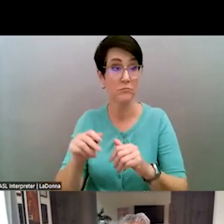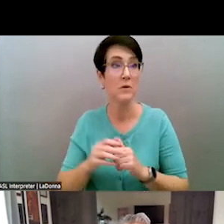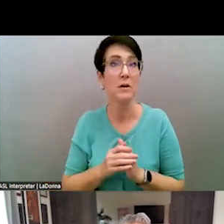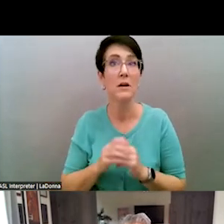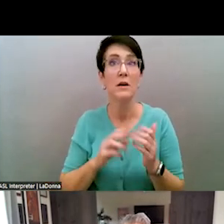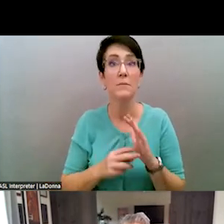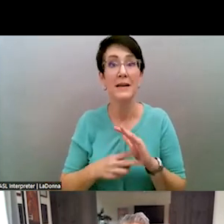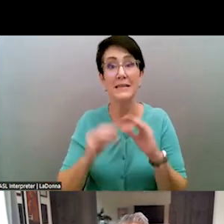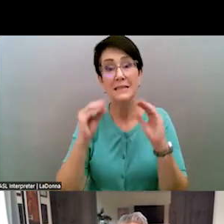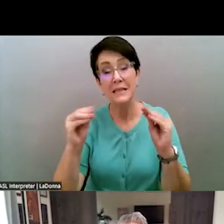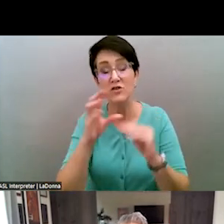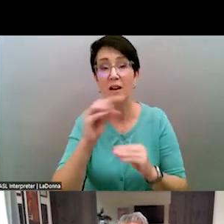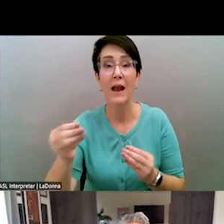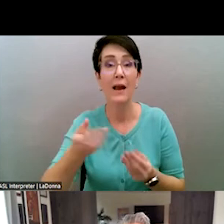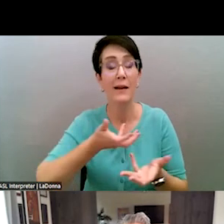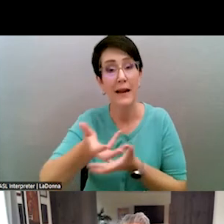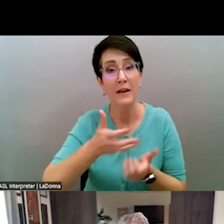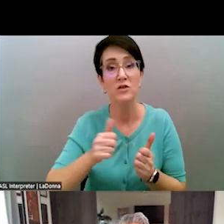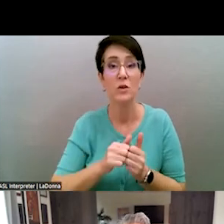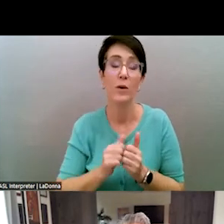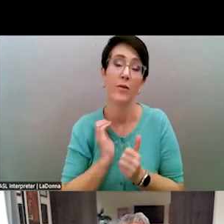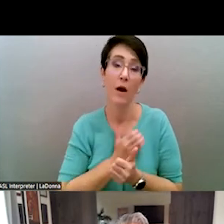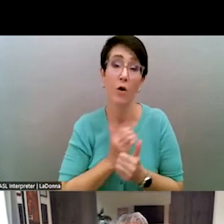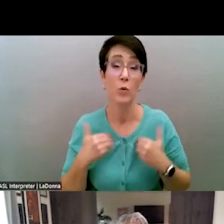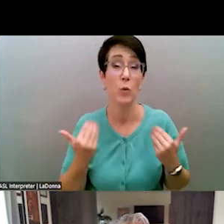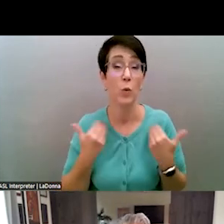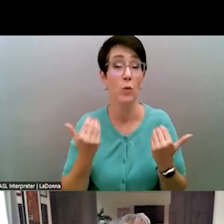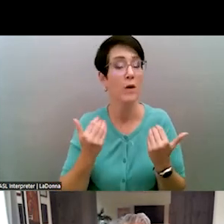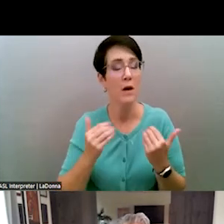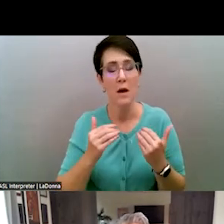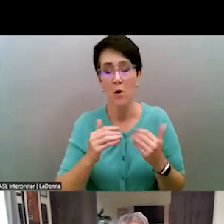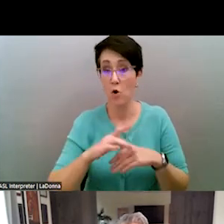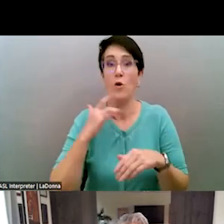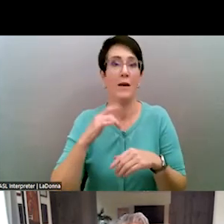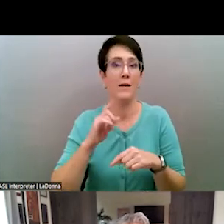YOUNG PEOPLE AROUND MENTAL HEALTH AND WELLNESS AT A MUCH EARLIER AGE, CAN'T WAIT UNTIL HIGH SCHOOL.